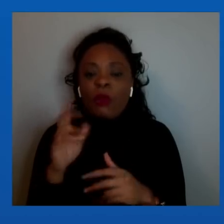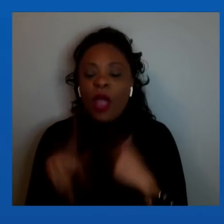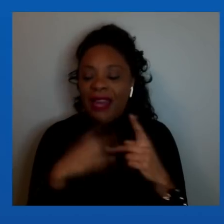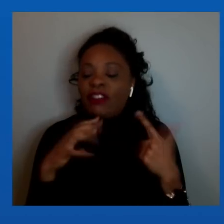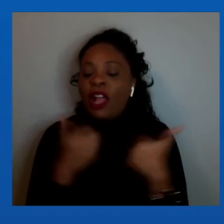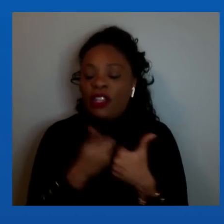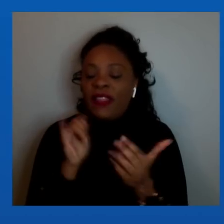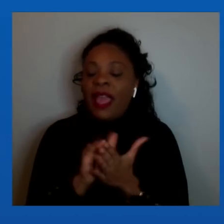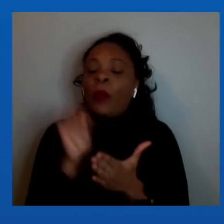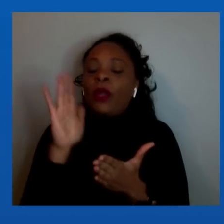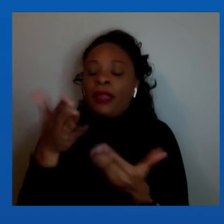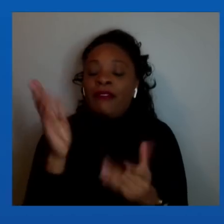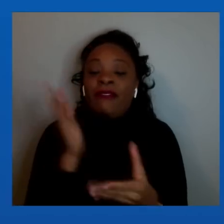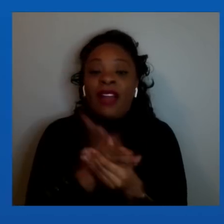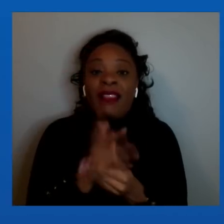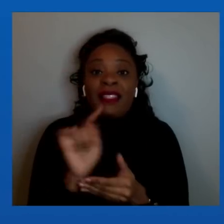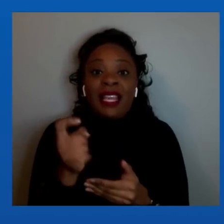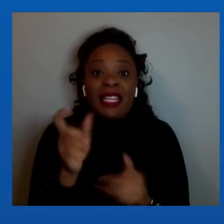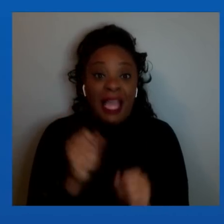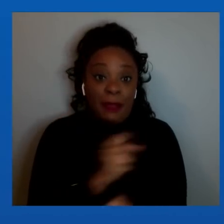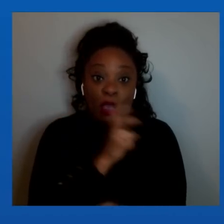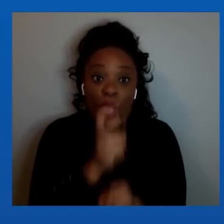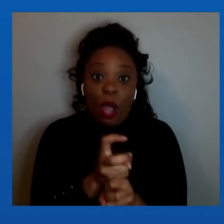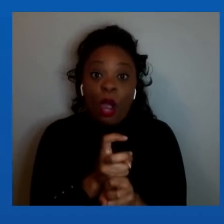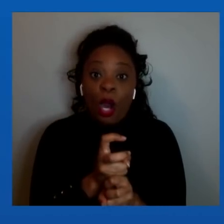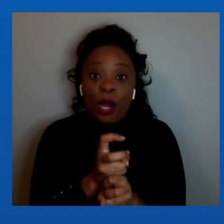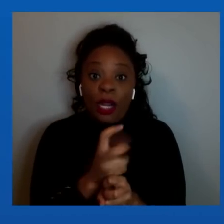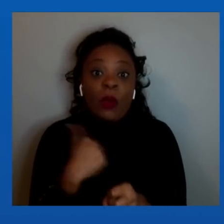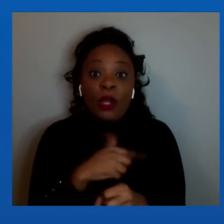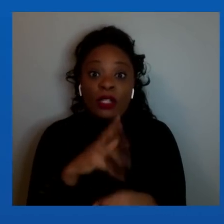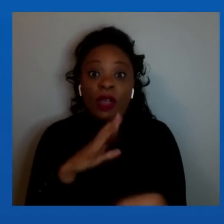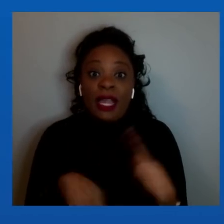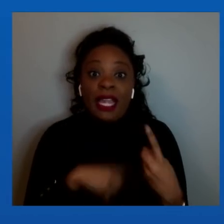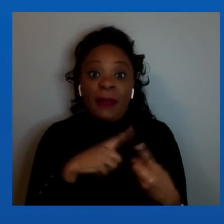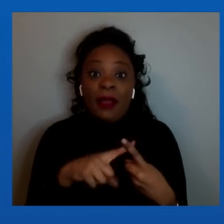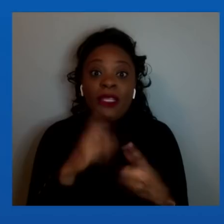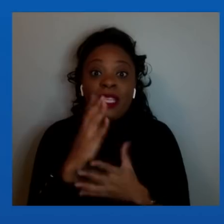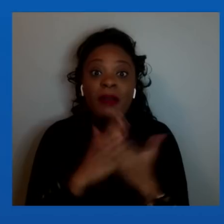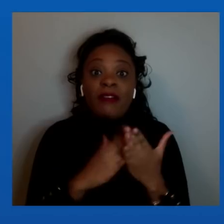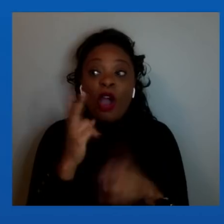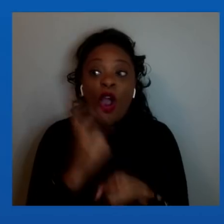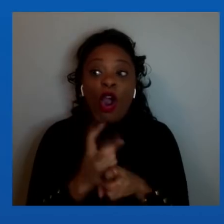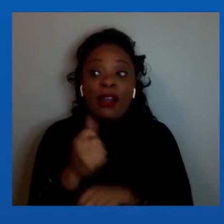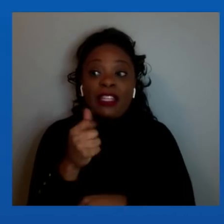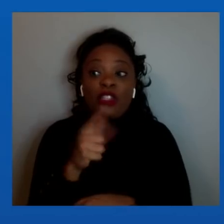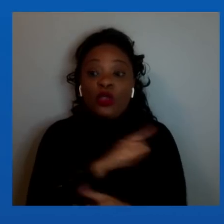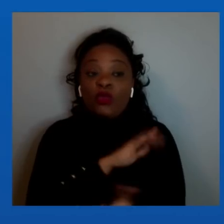Taxes can be hard. And we're talking about some of the hardest to reach people in this country,